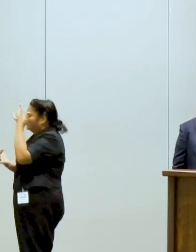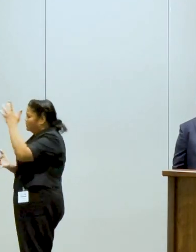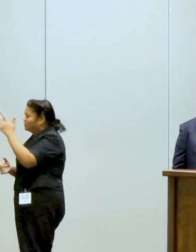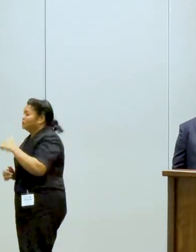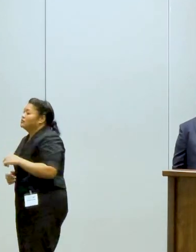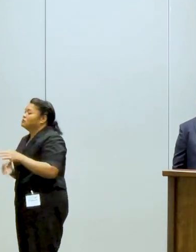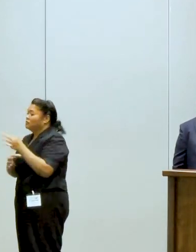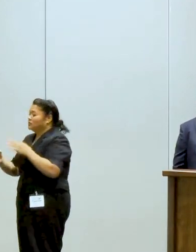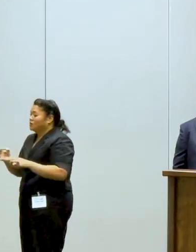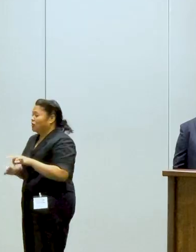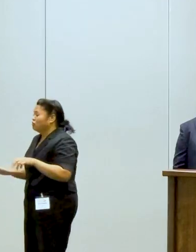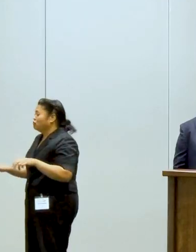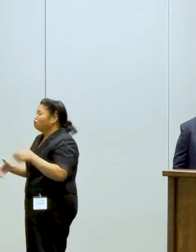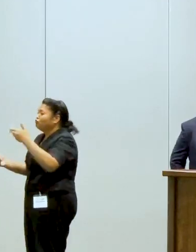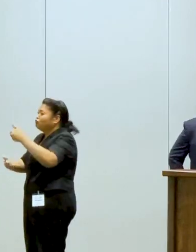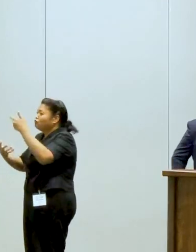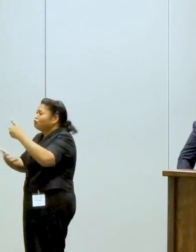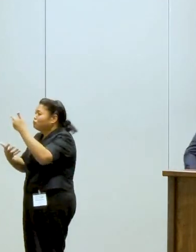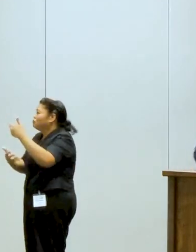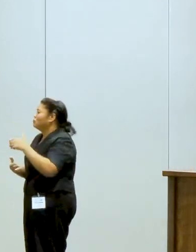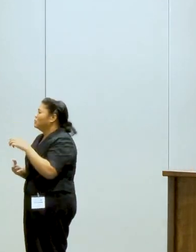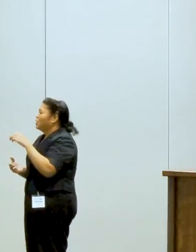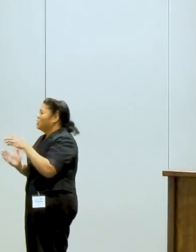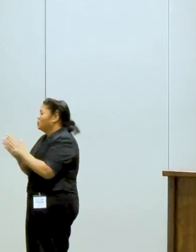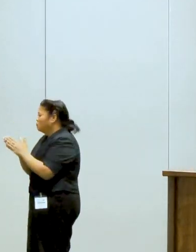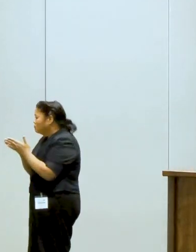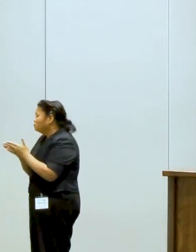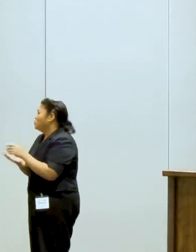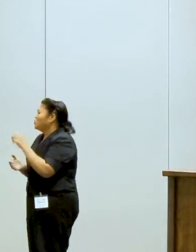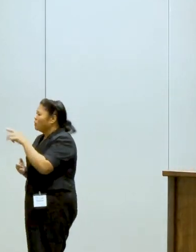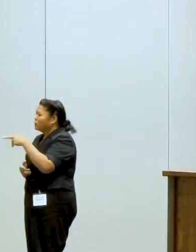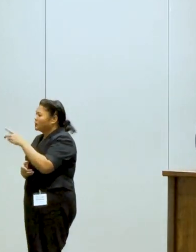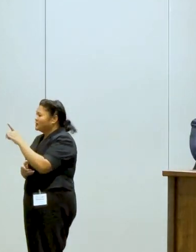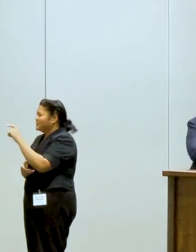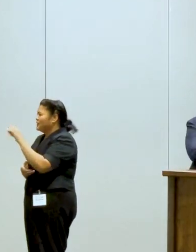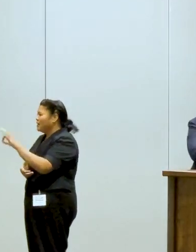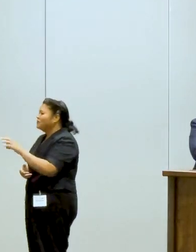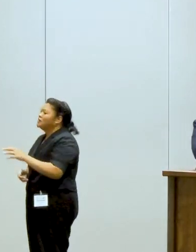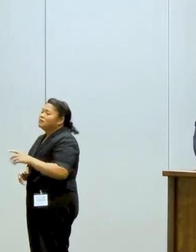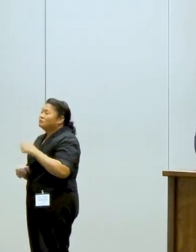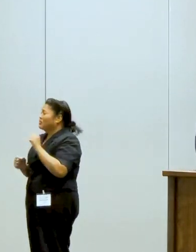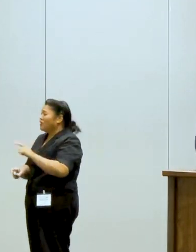through a textbook or a PDF, a student can say, find and read